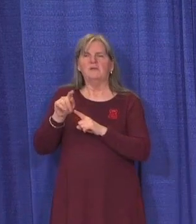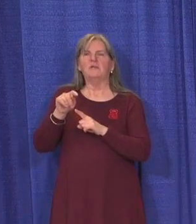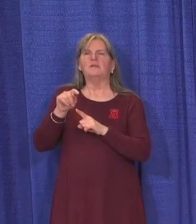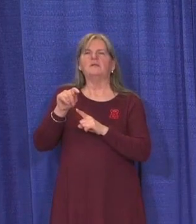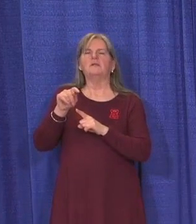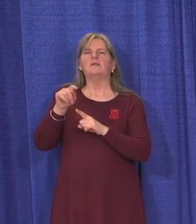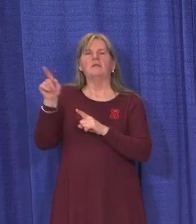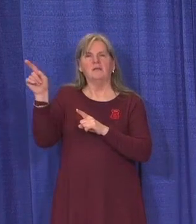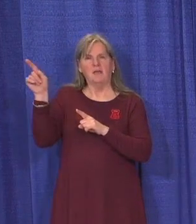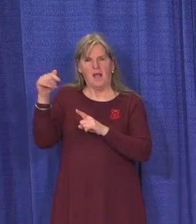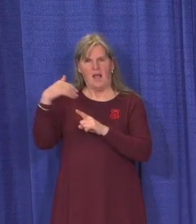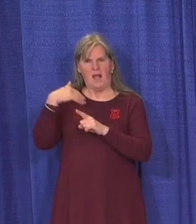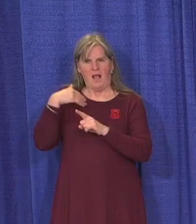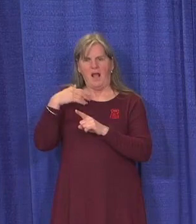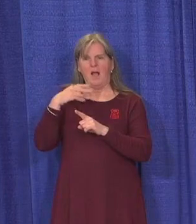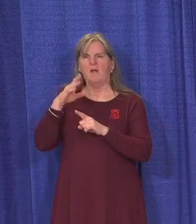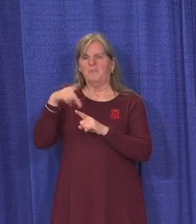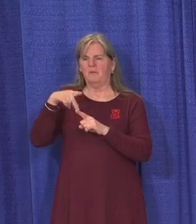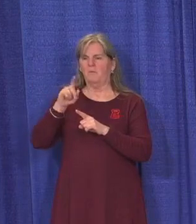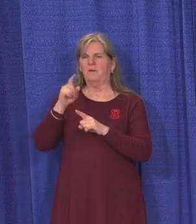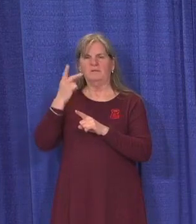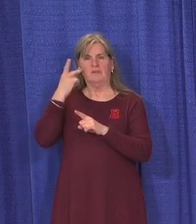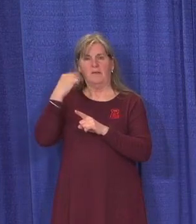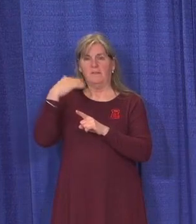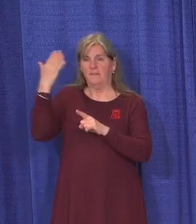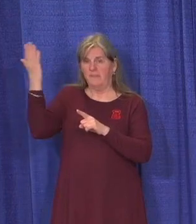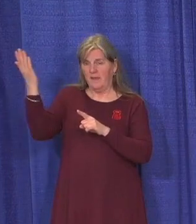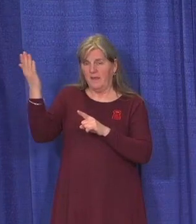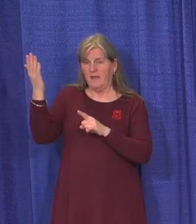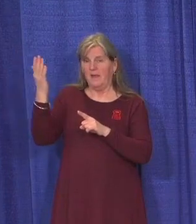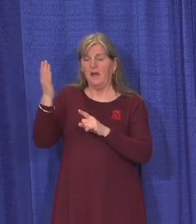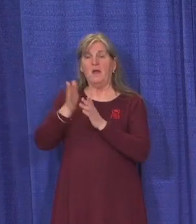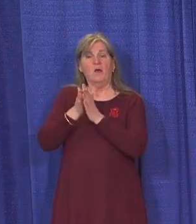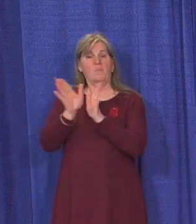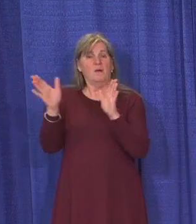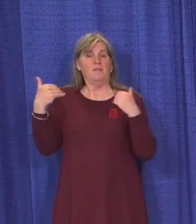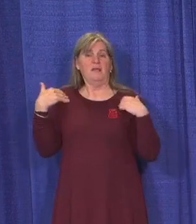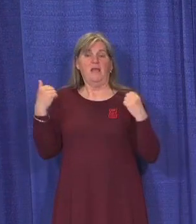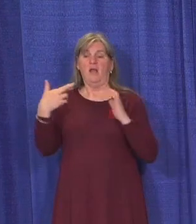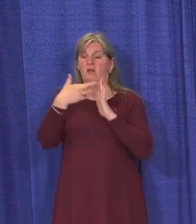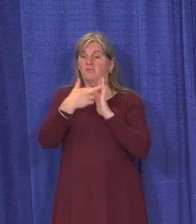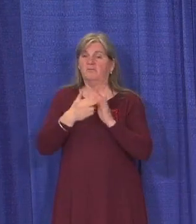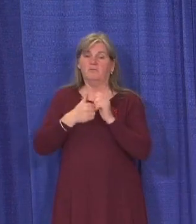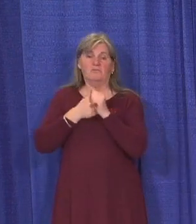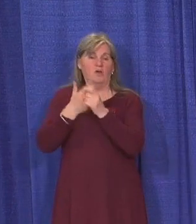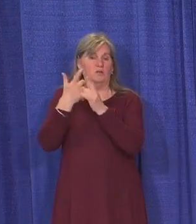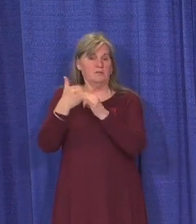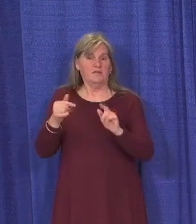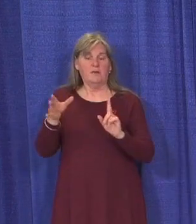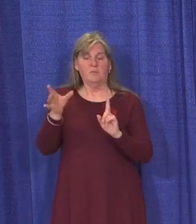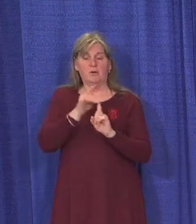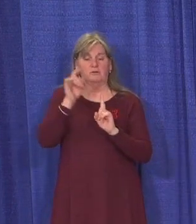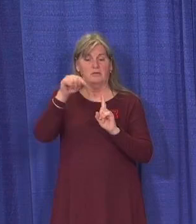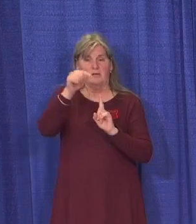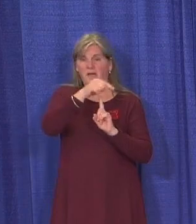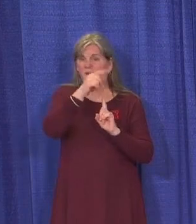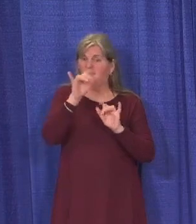the emerging accumulation of evidence around variants.